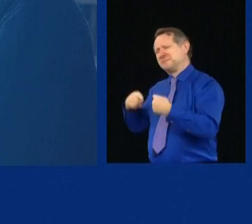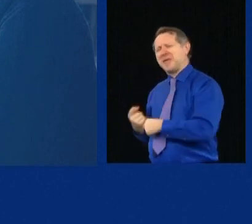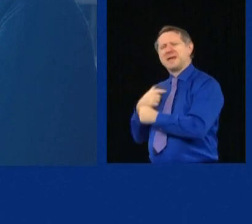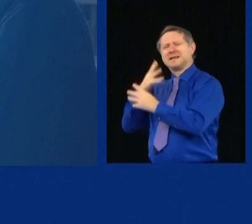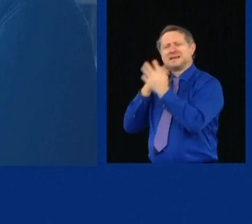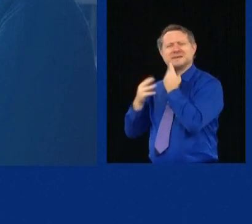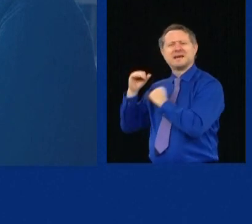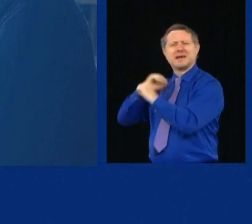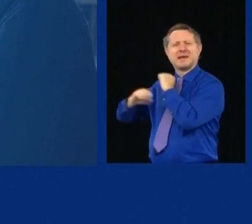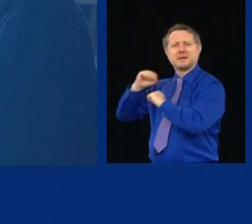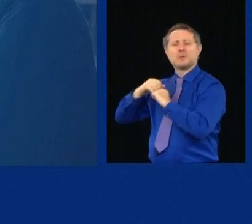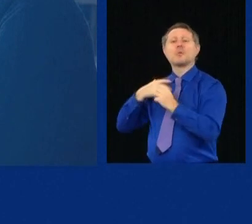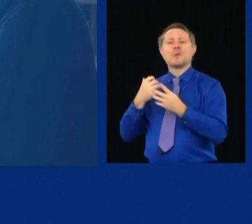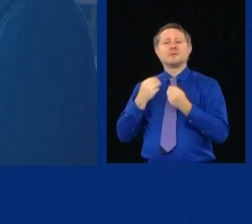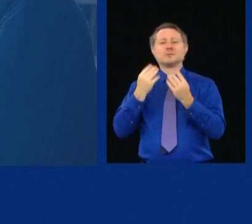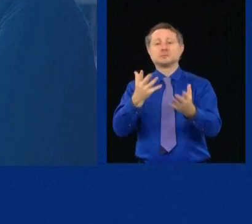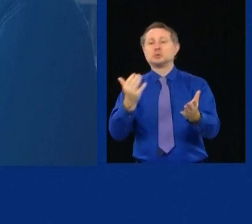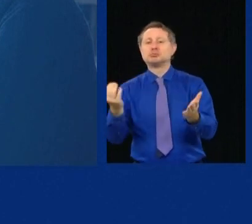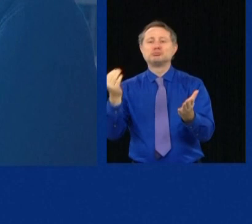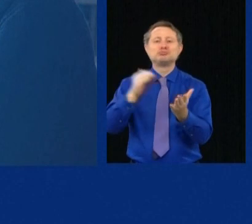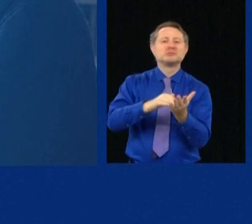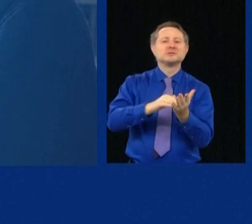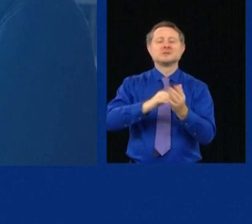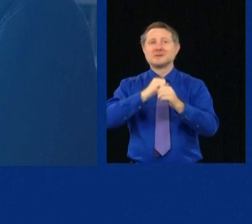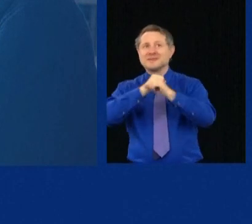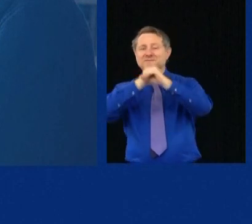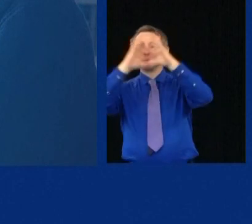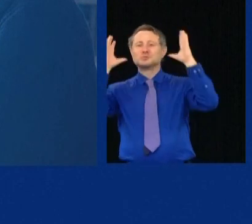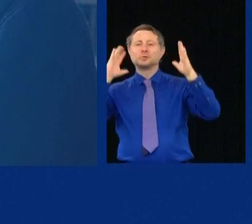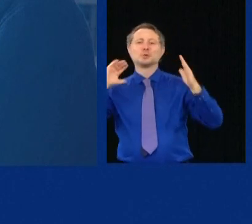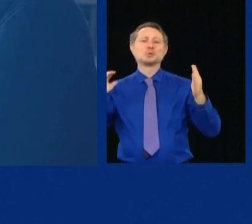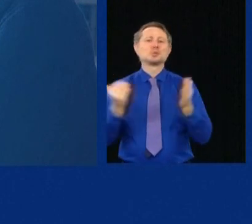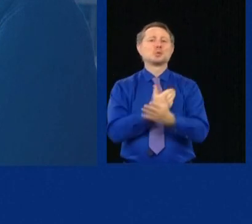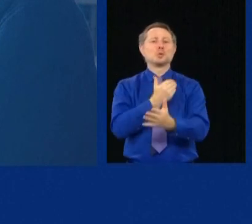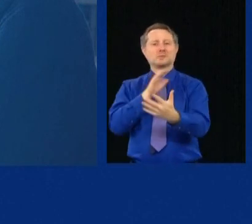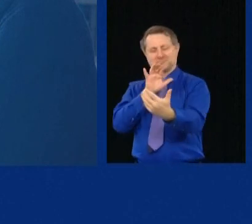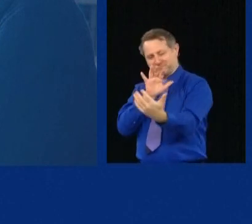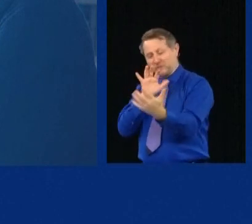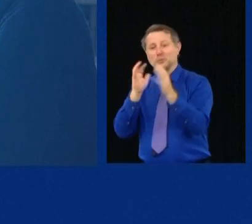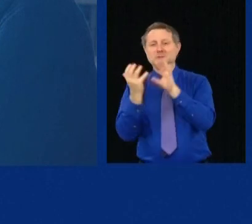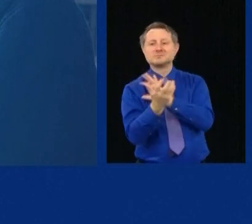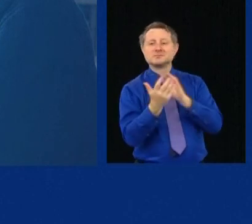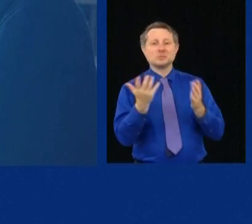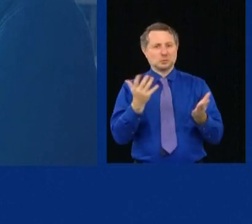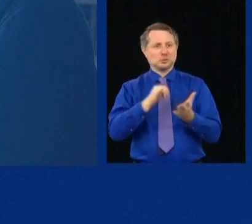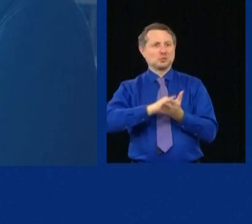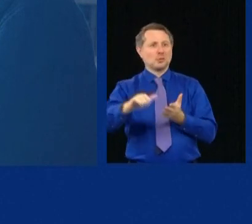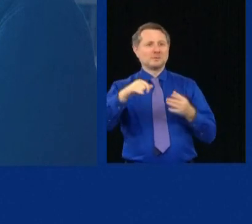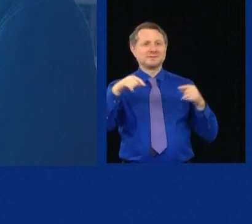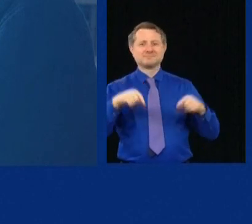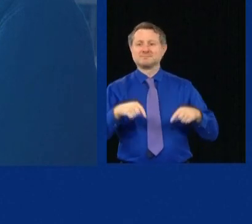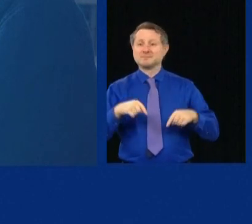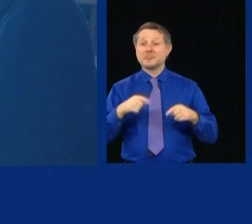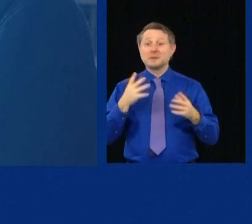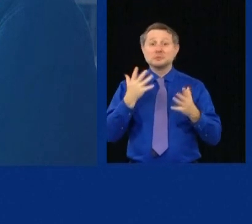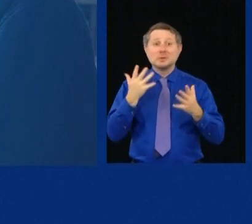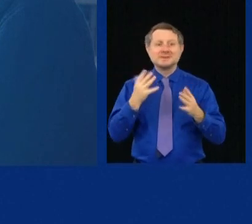LET'S LEARN FROM THE PAIN THAT WE WENT THROUGH. AND I TALK ABOUT REIMAGINING NEW